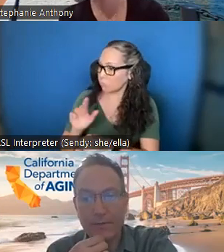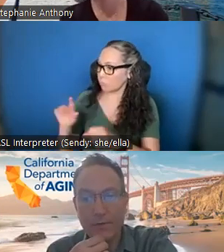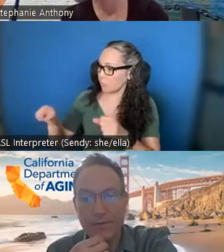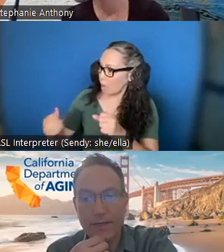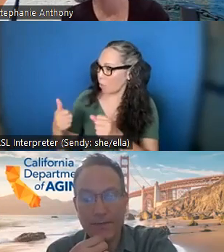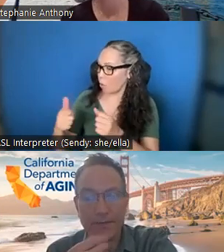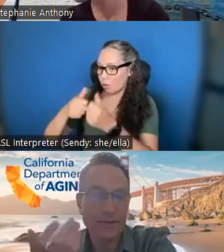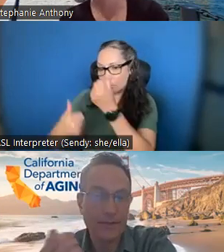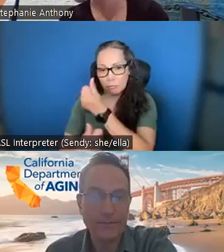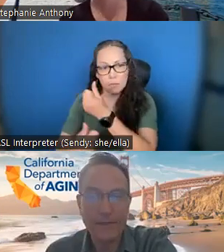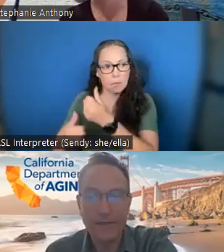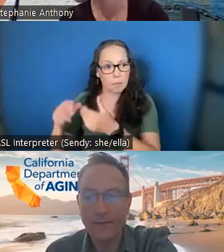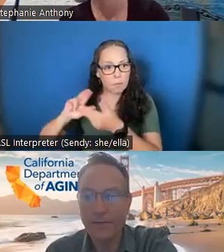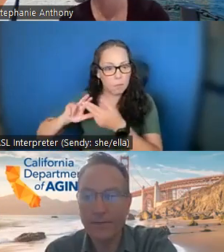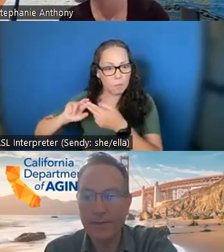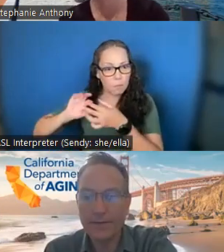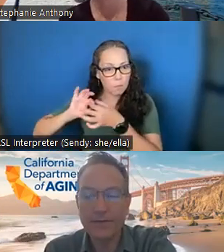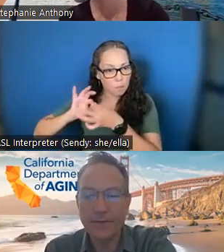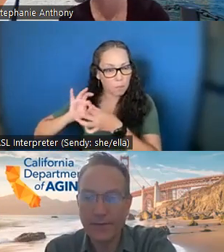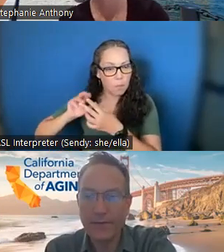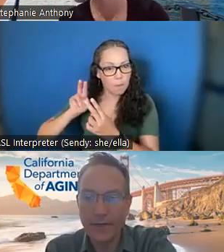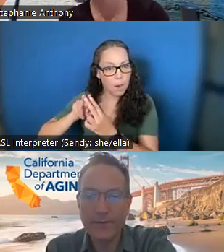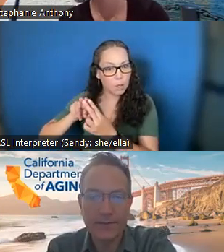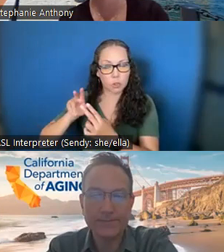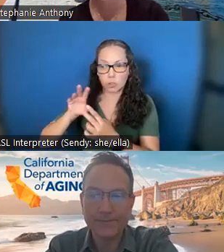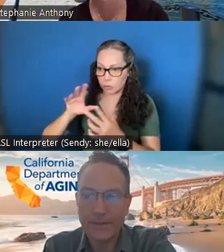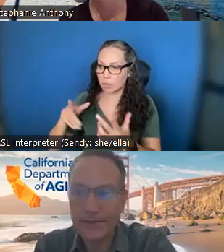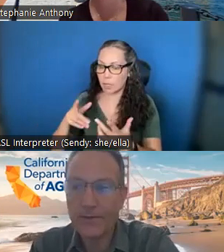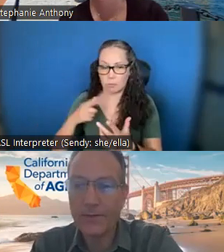or setting up the system you know it would be the secretary that we'd go to so that's a great